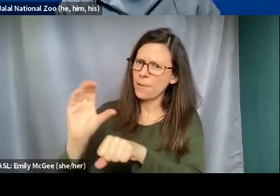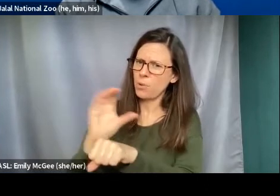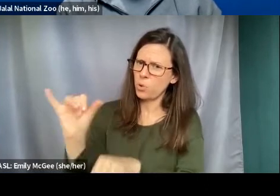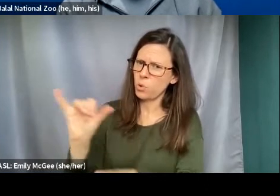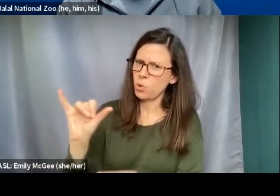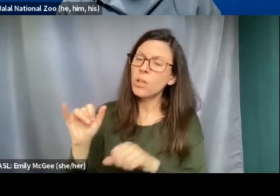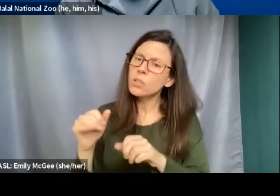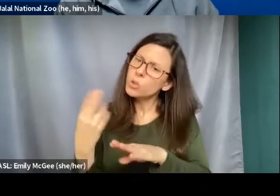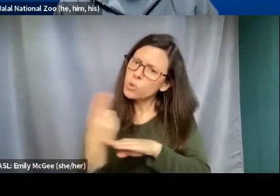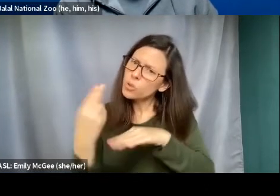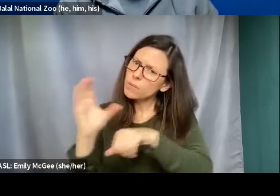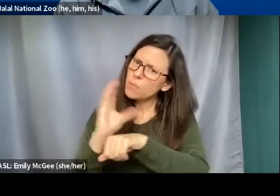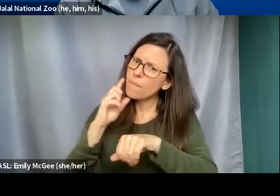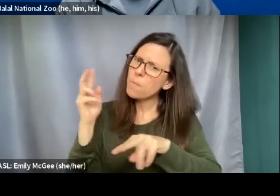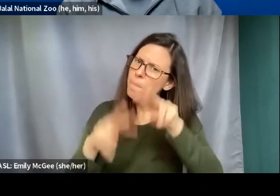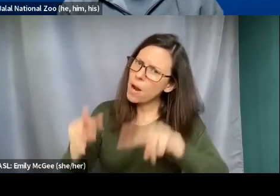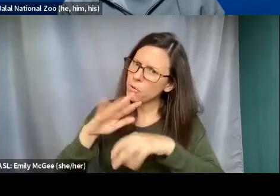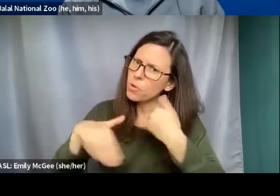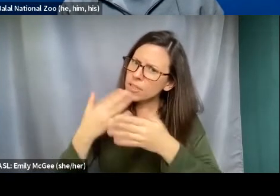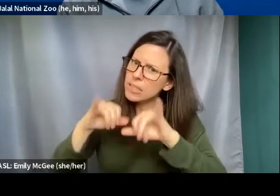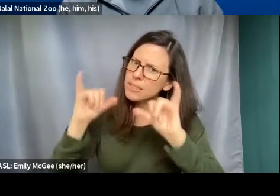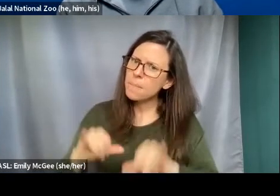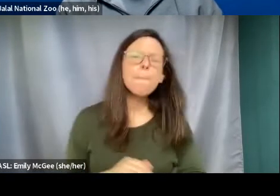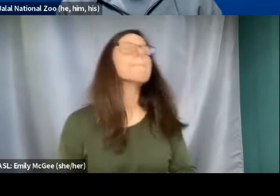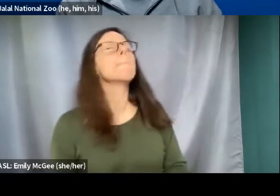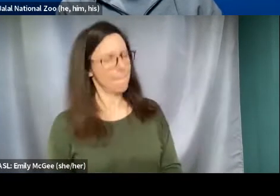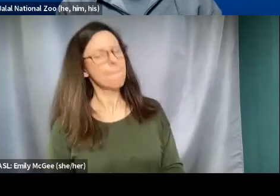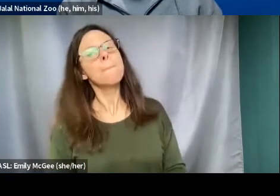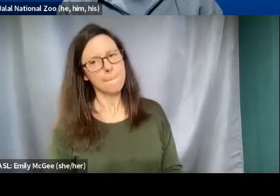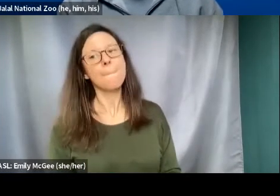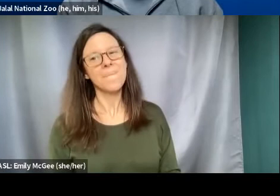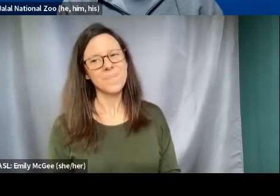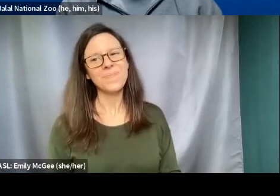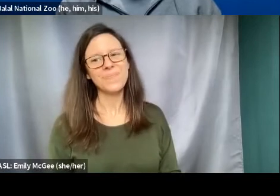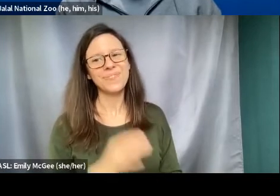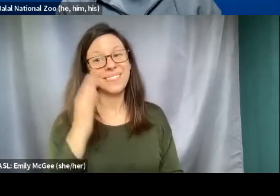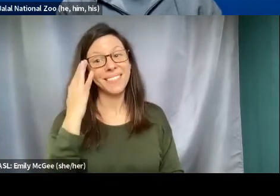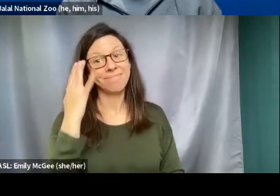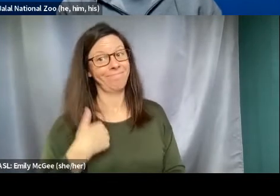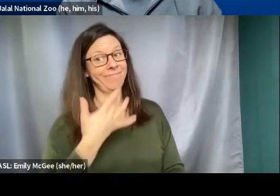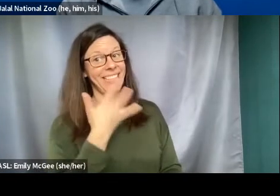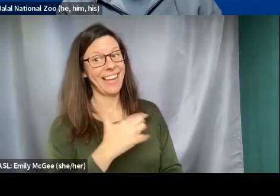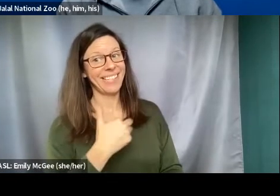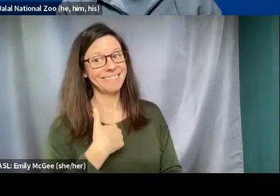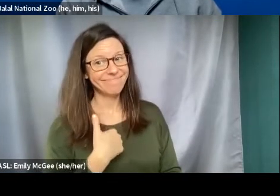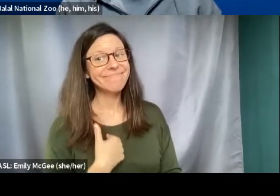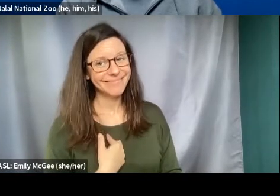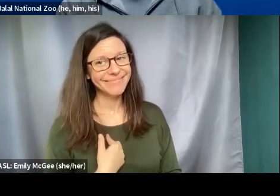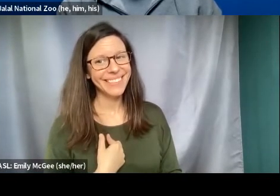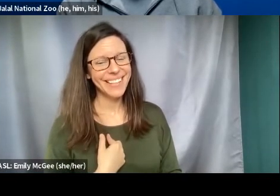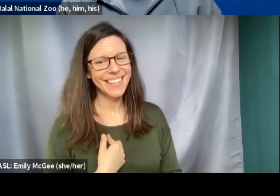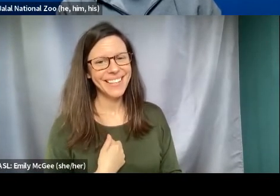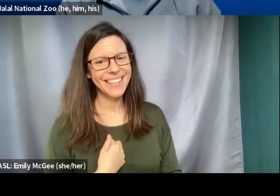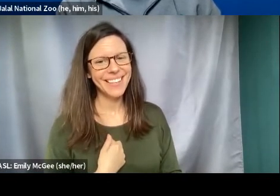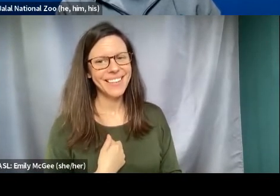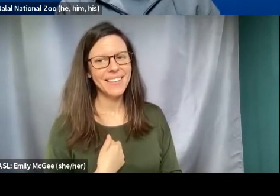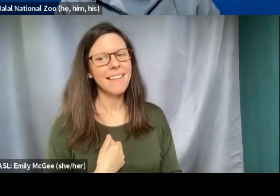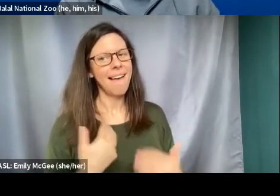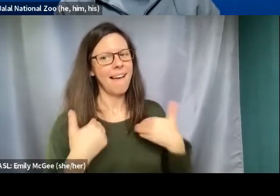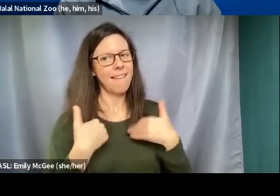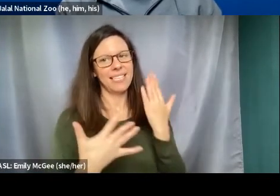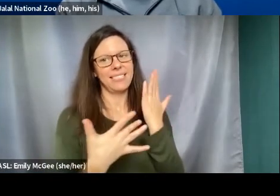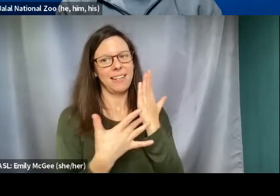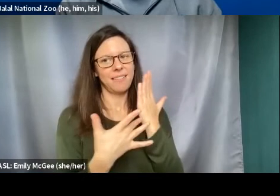from there? >>Jalal: Absolutely. The uh, yeah I'm definitely lucky to have uh the technology here that lets me